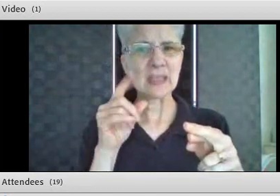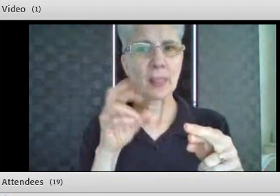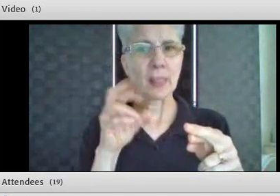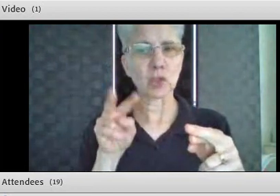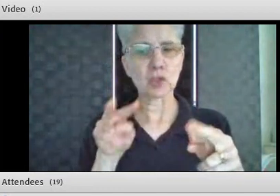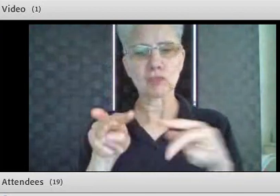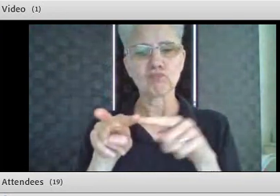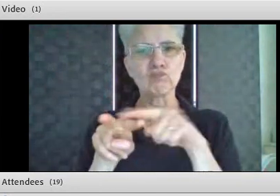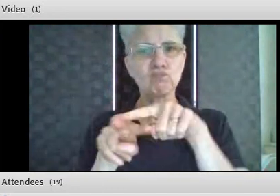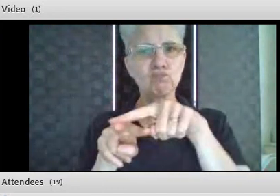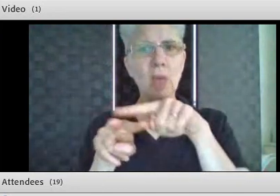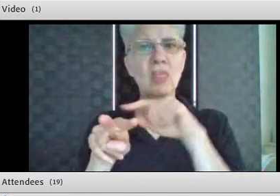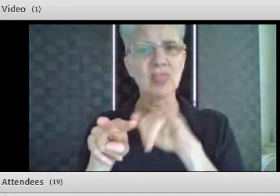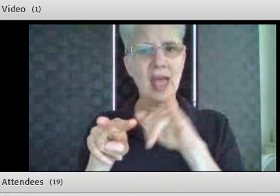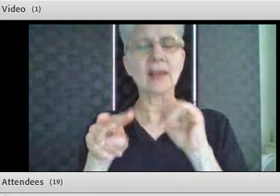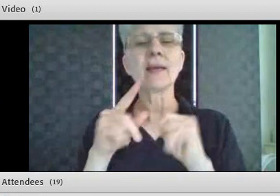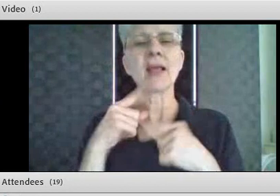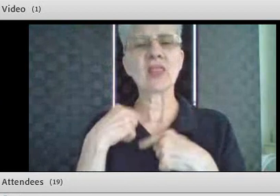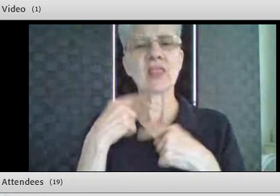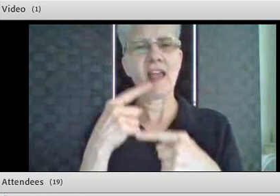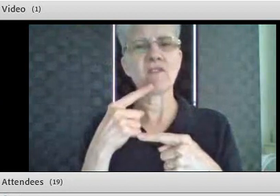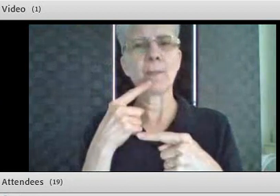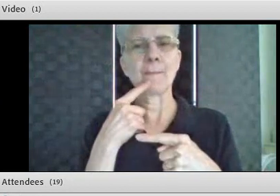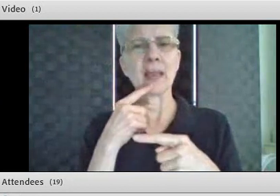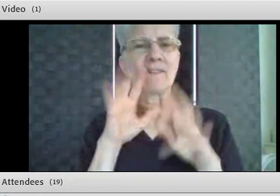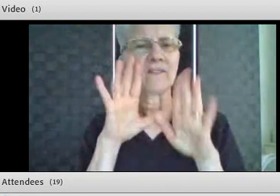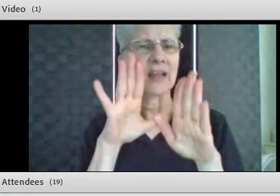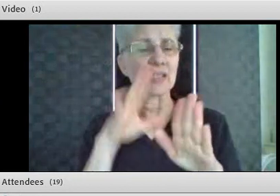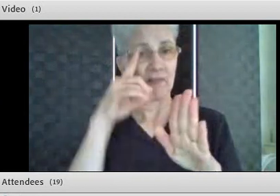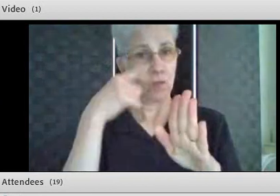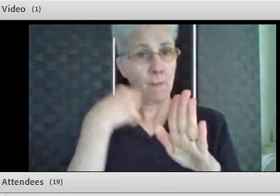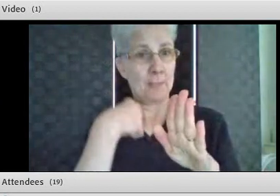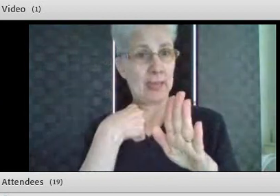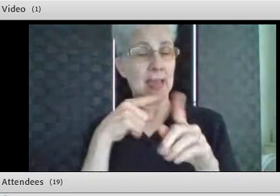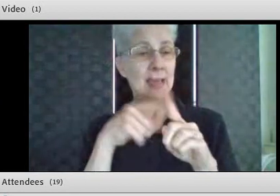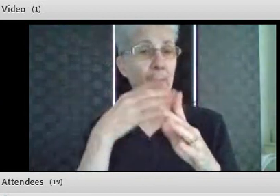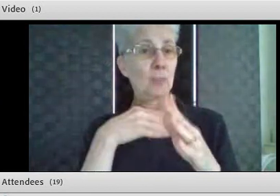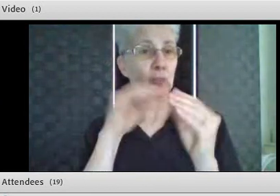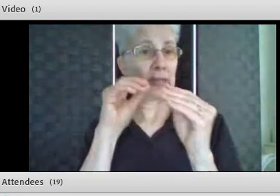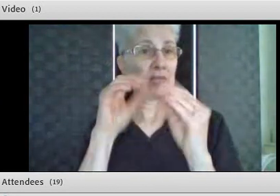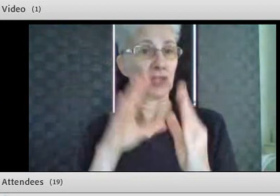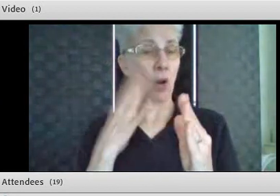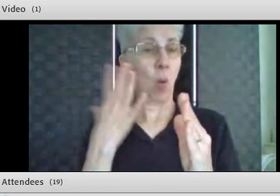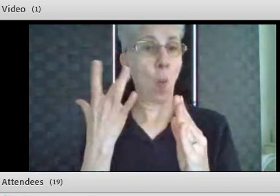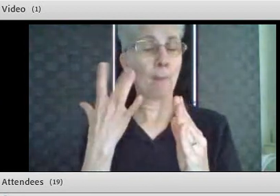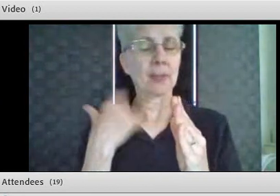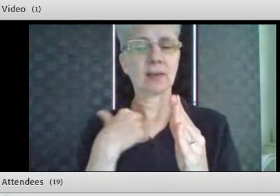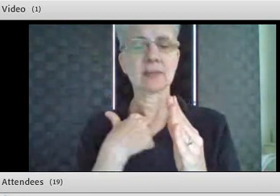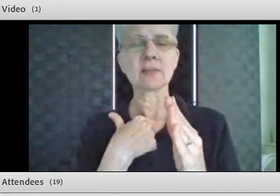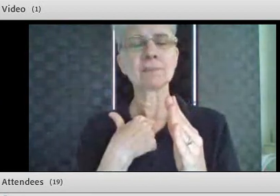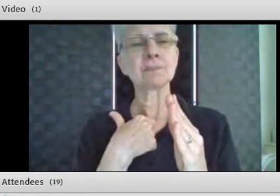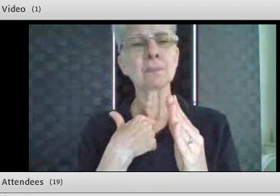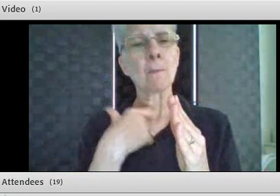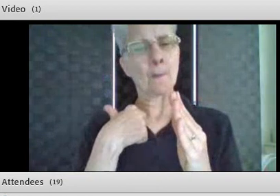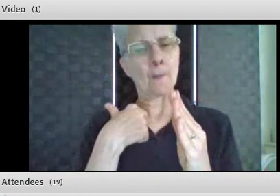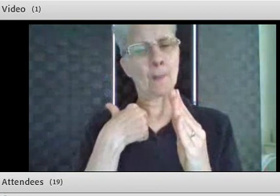The splitters have been fantastic for me as a music educator because I want to be able